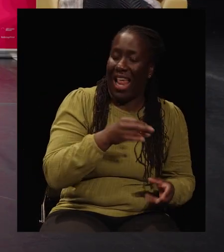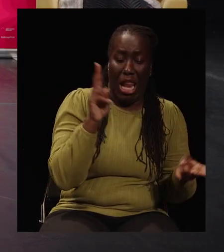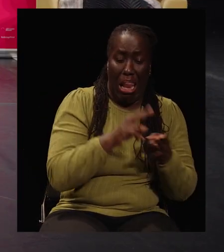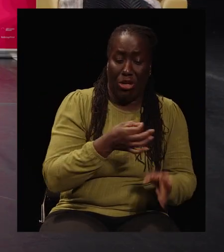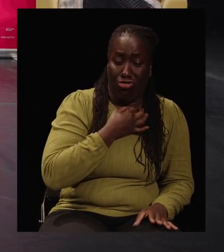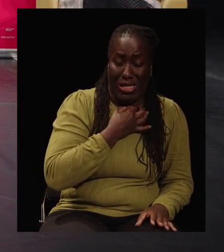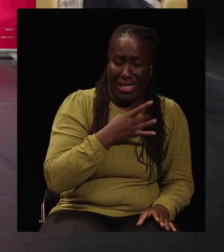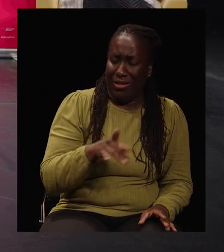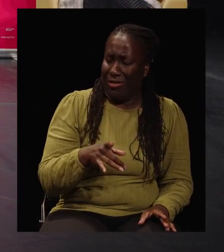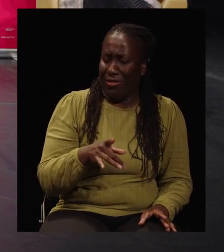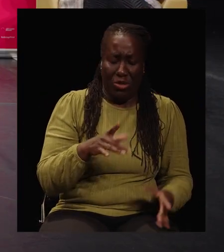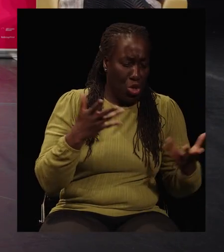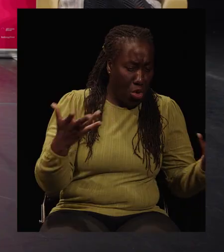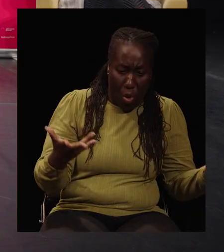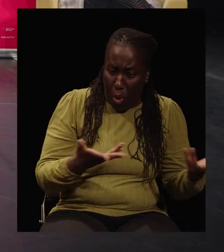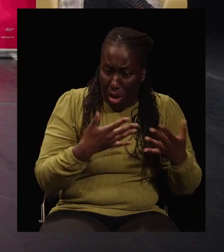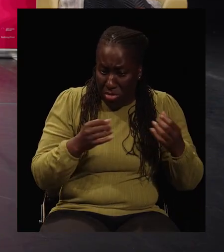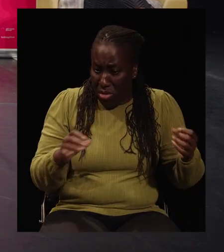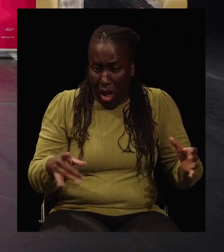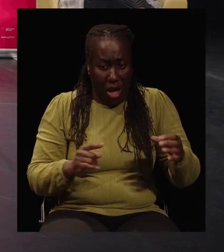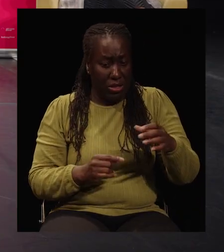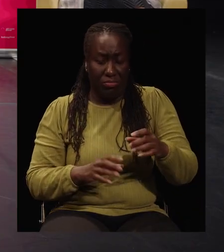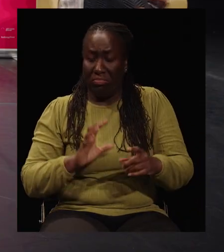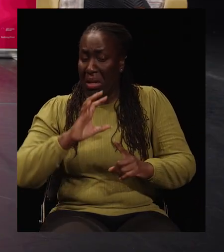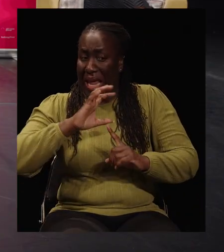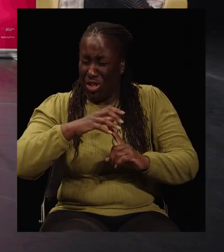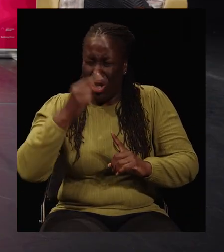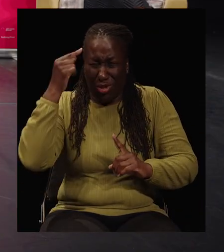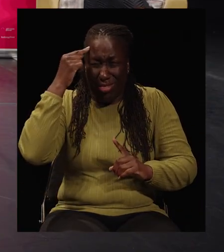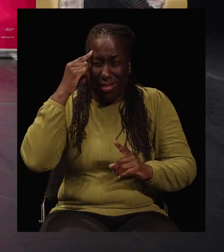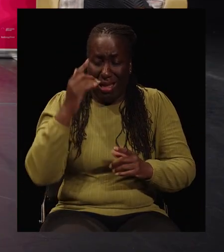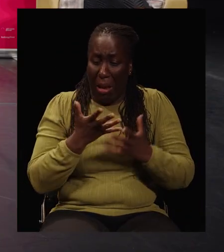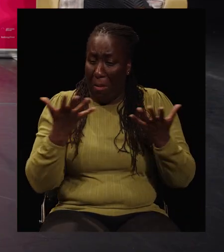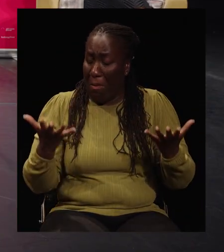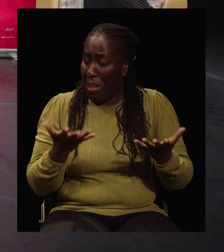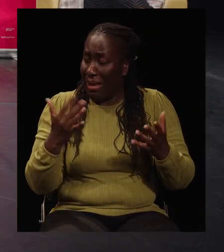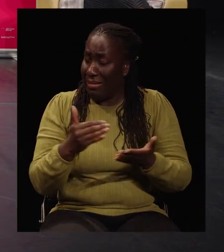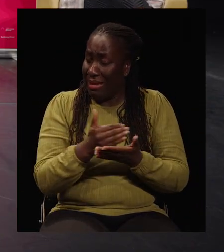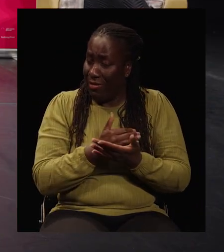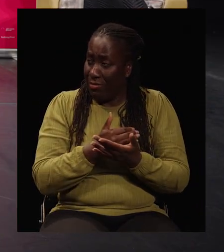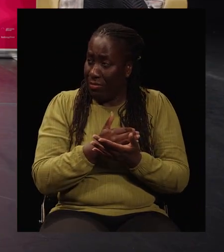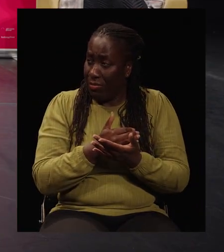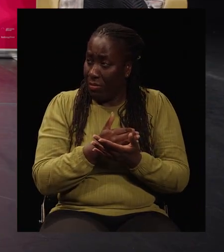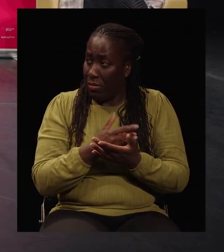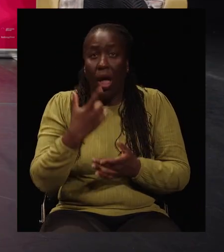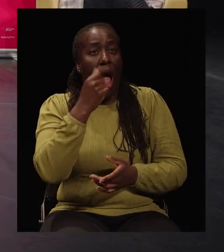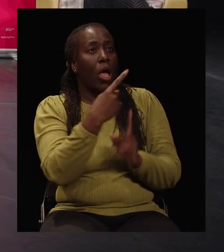Are institutions playing safe? Well, I mean, I can respond to all of these things.